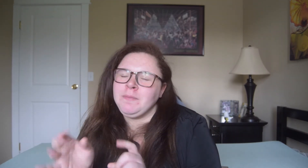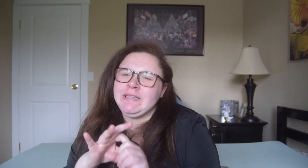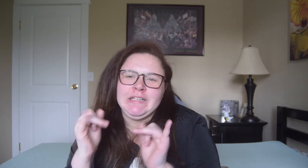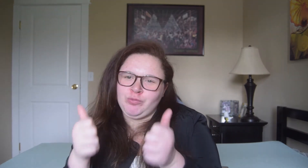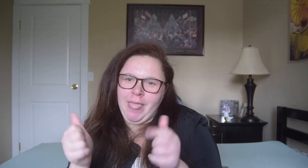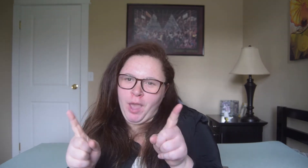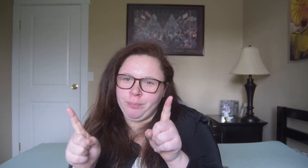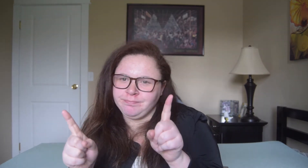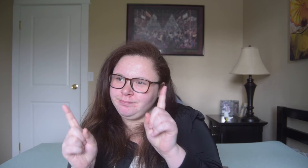But tea is still great though